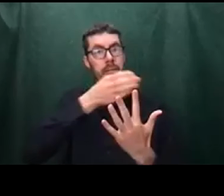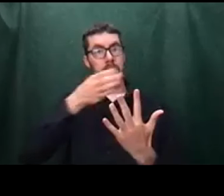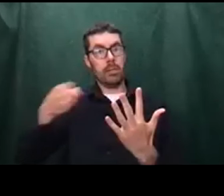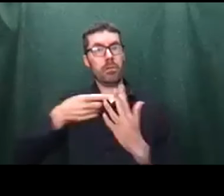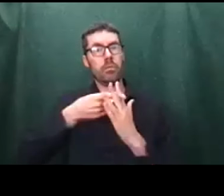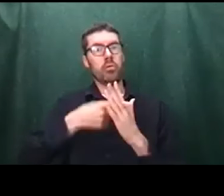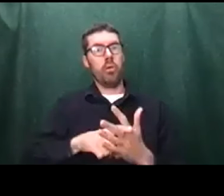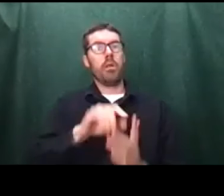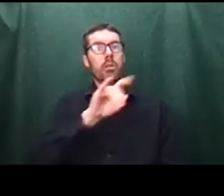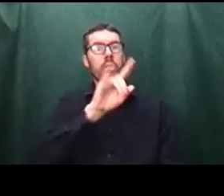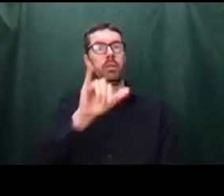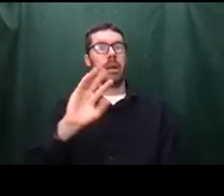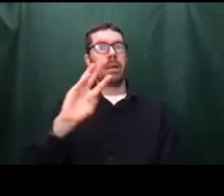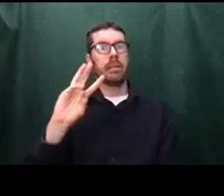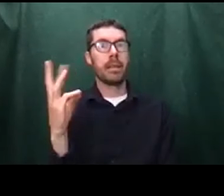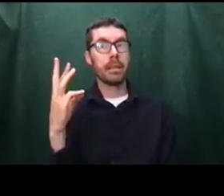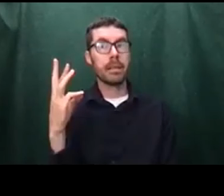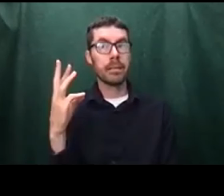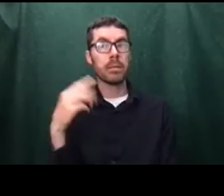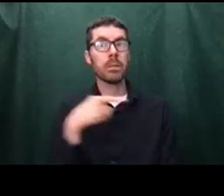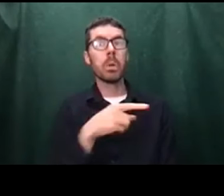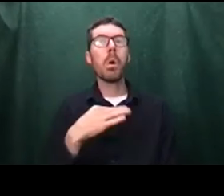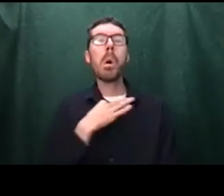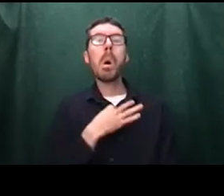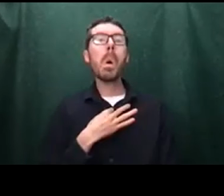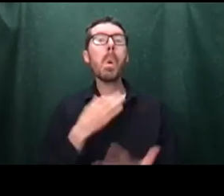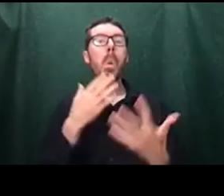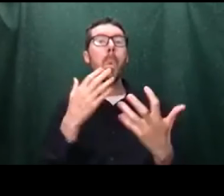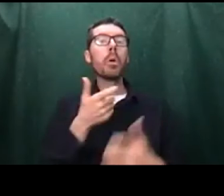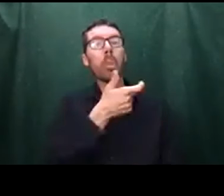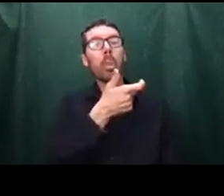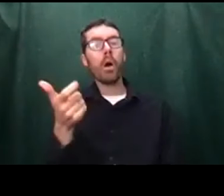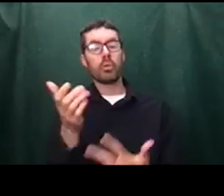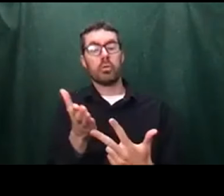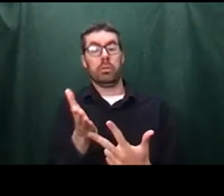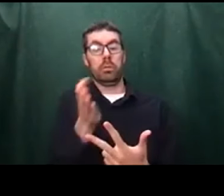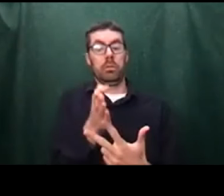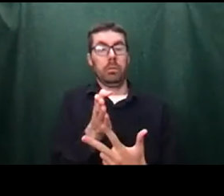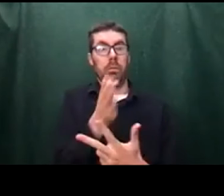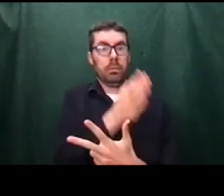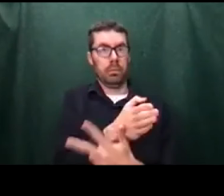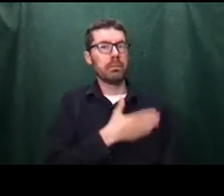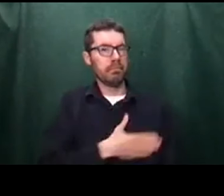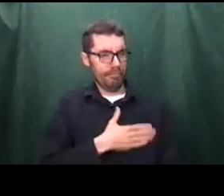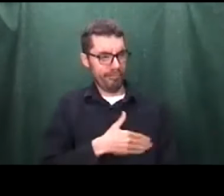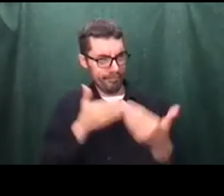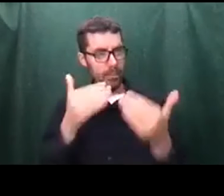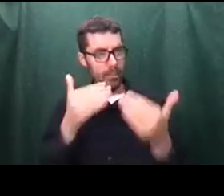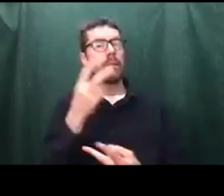if you'd like to check out the previous, uh, two webinars, please visit the Oregon Disabilities